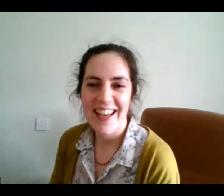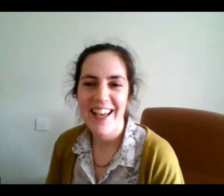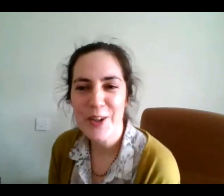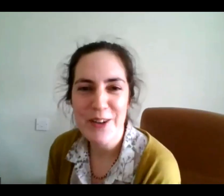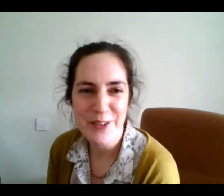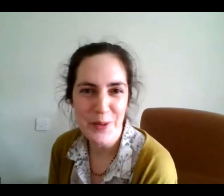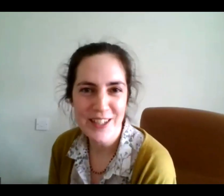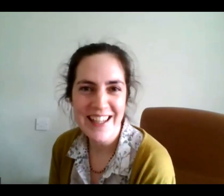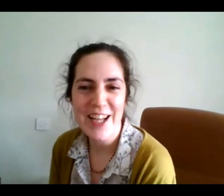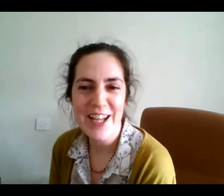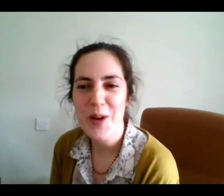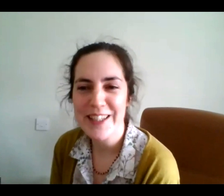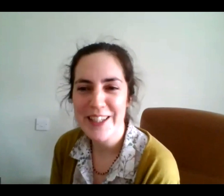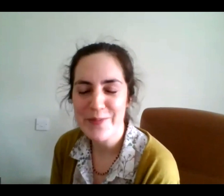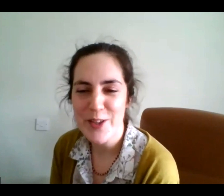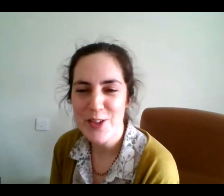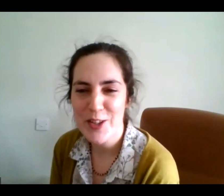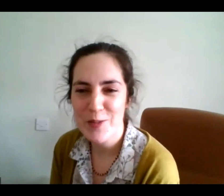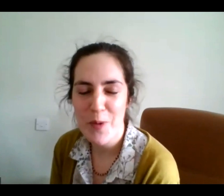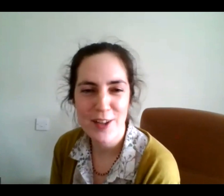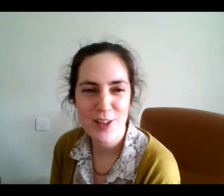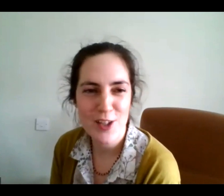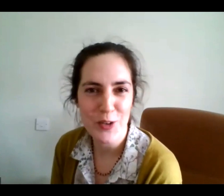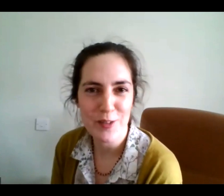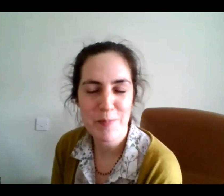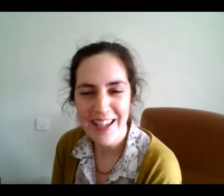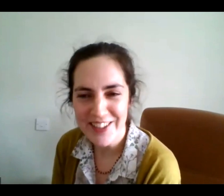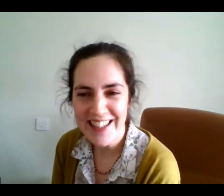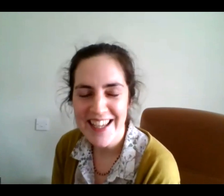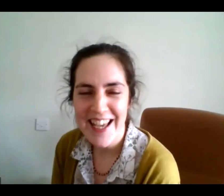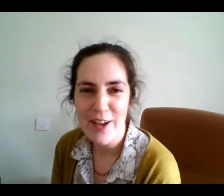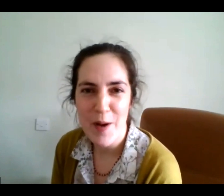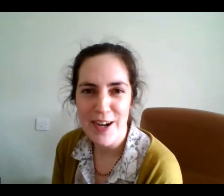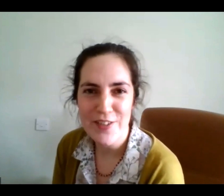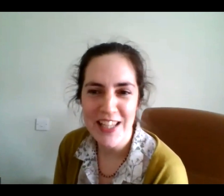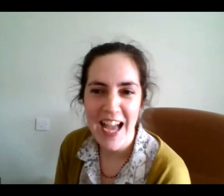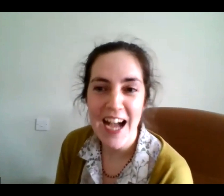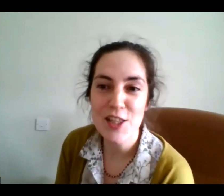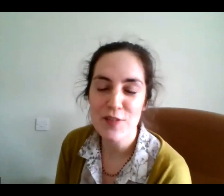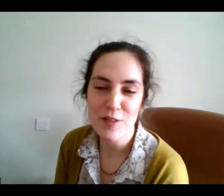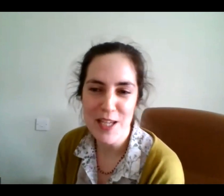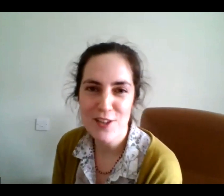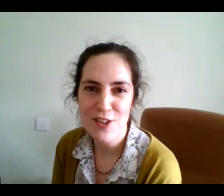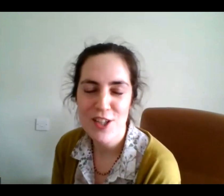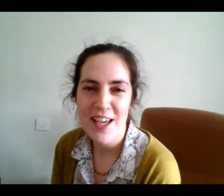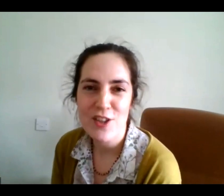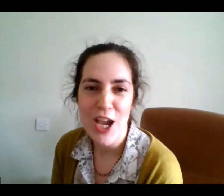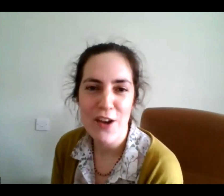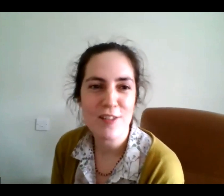Hello, everyone, and welcome to this Practitioners' Panel as part of the 'Active Speech: Sharing